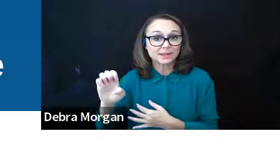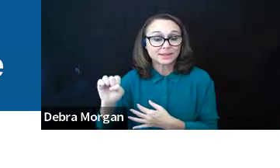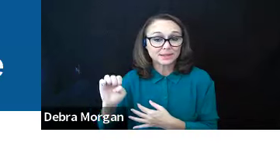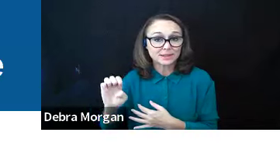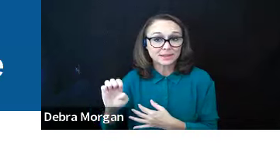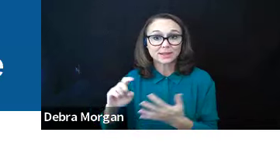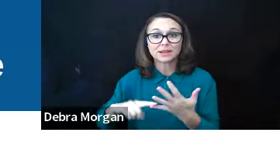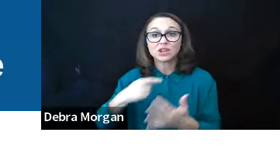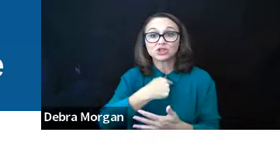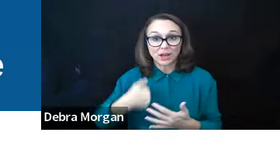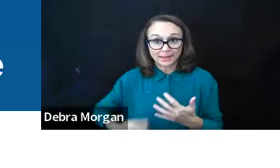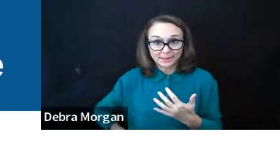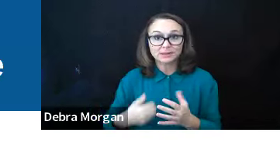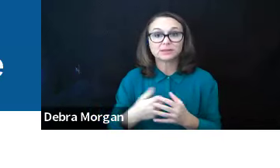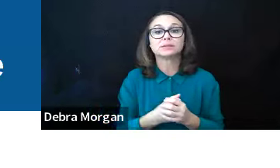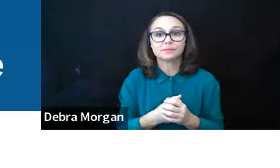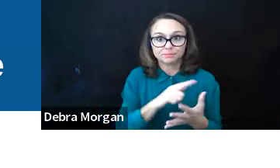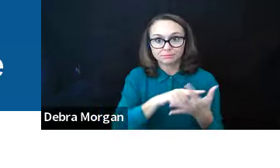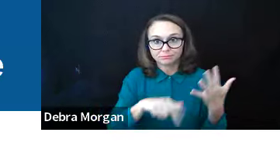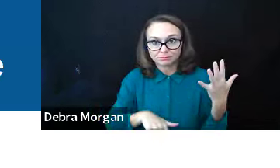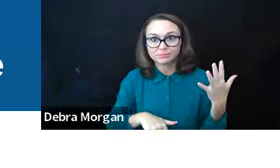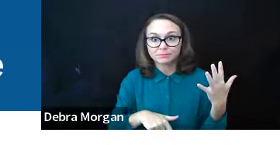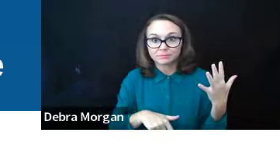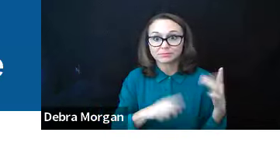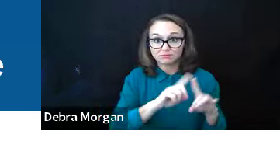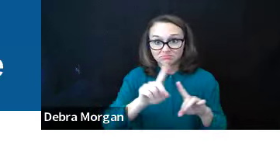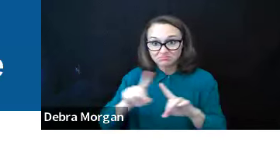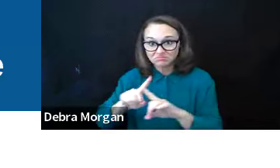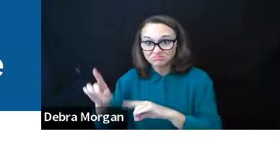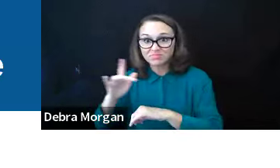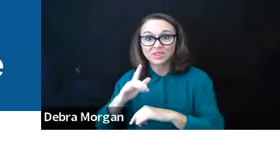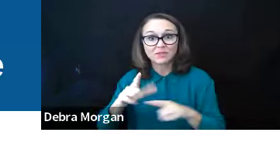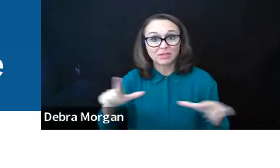the application through to the department of family medical leave is available. The landing